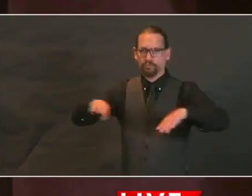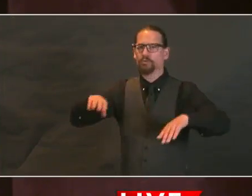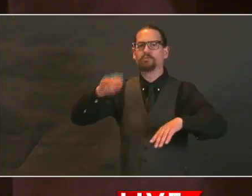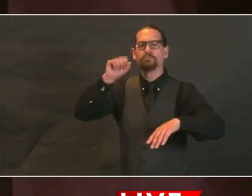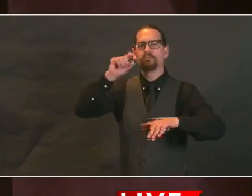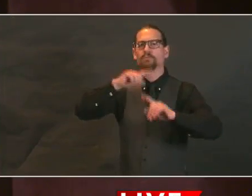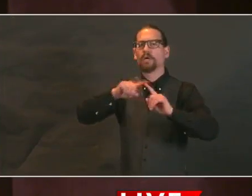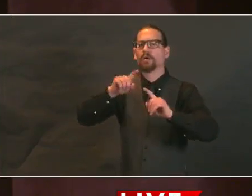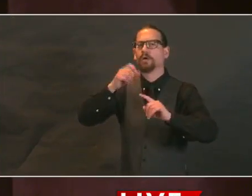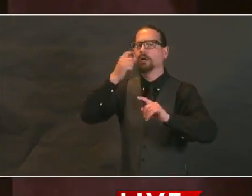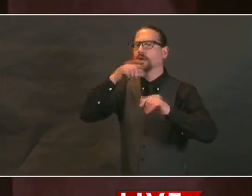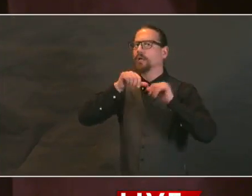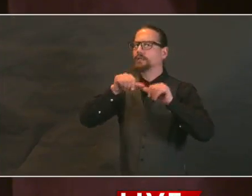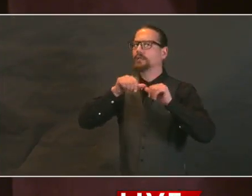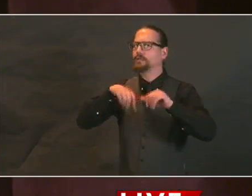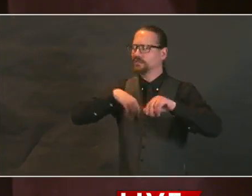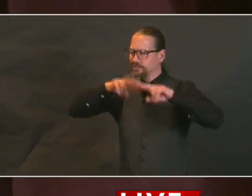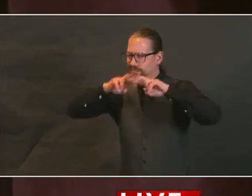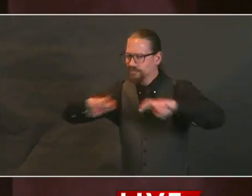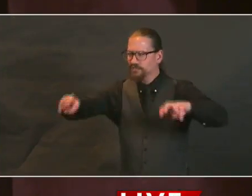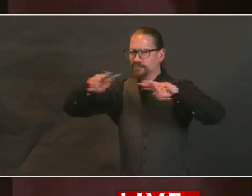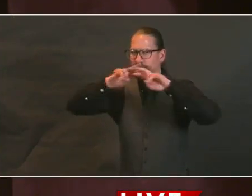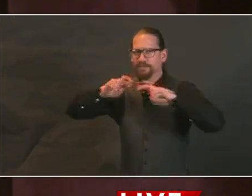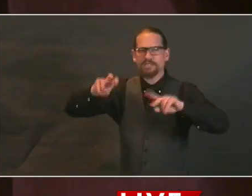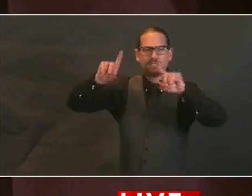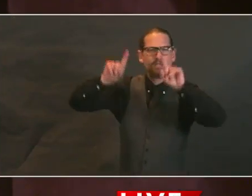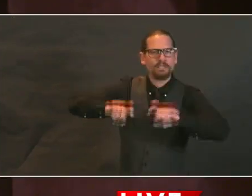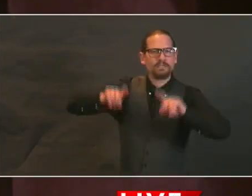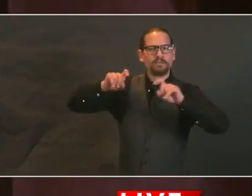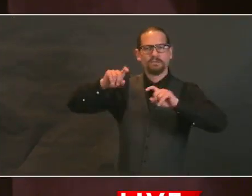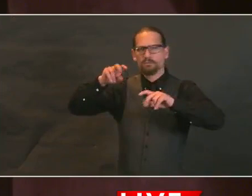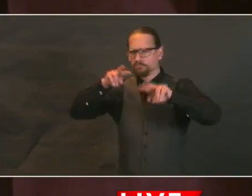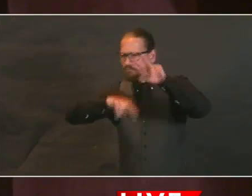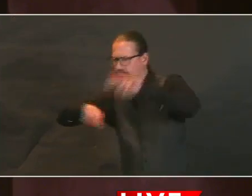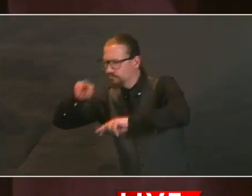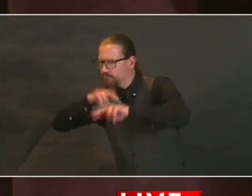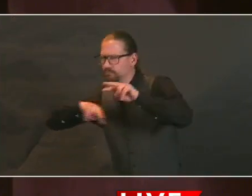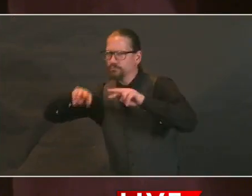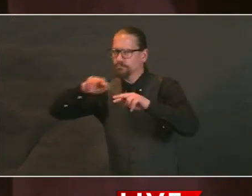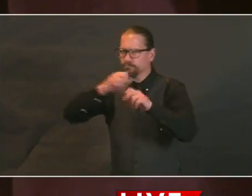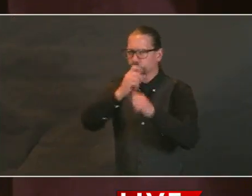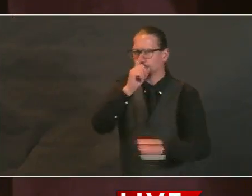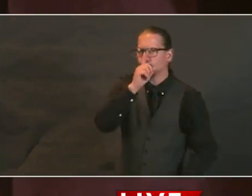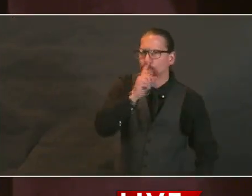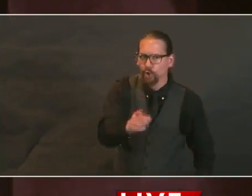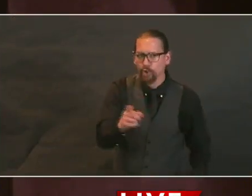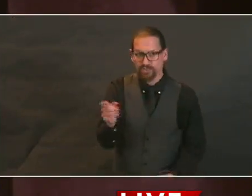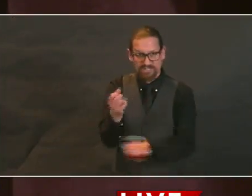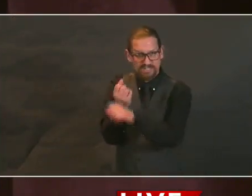BEFORE IT WAS MADE AVAILABLE TO CHILDREN 12 TO 15 YEARS OF AGE AND WE'RE DOING ONGOING